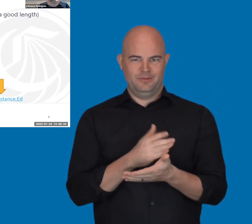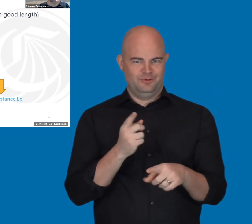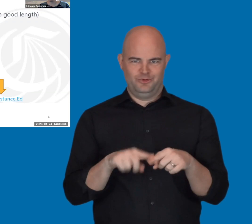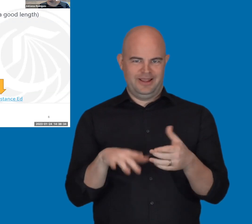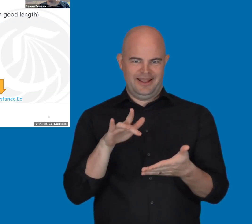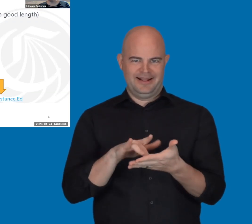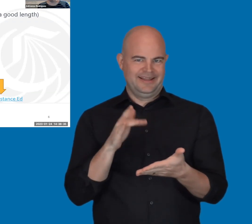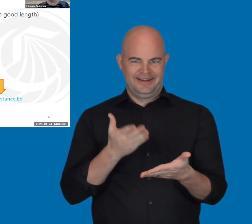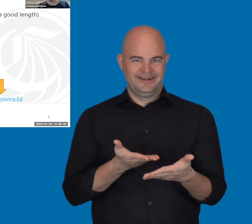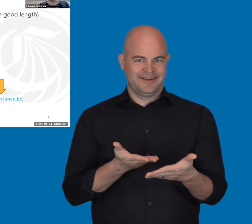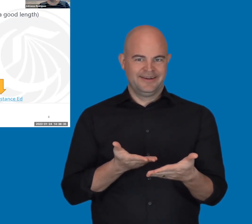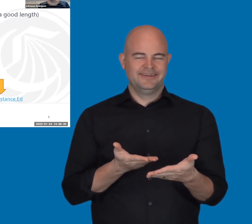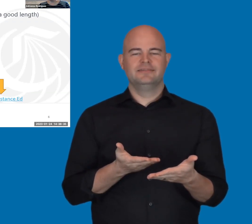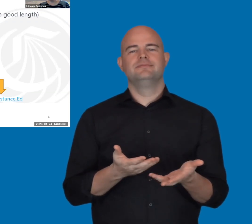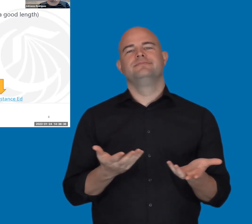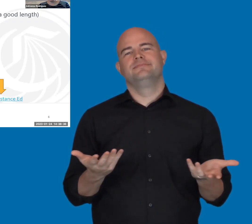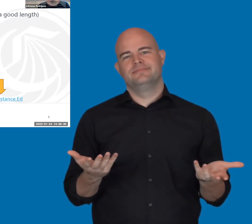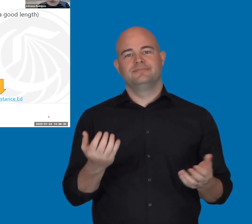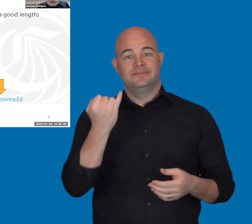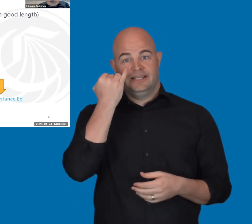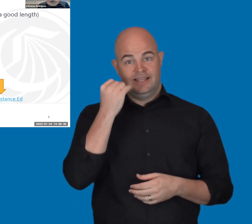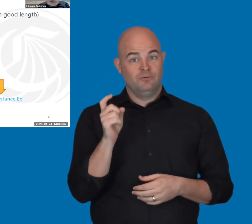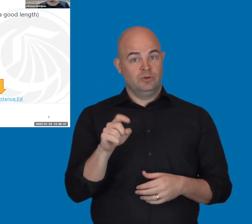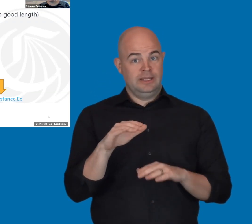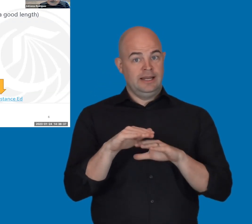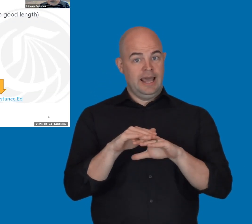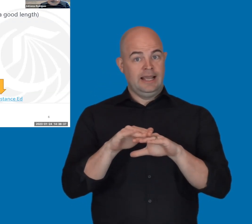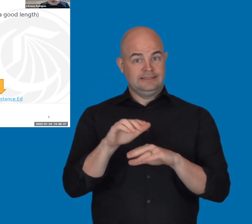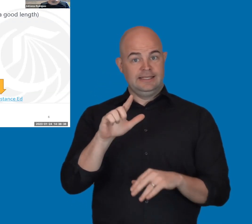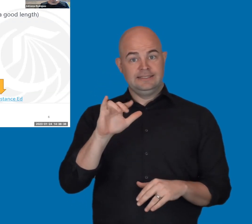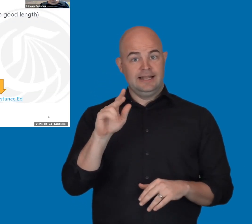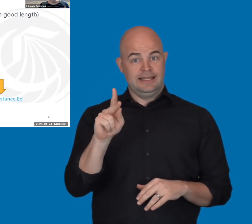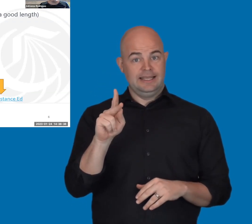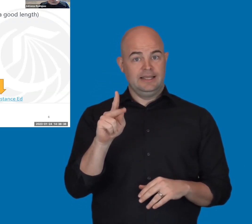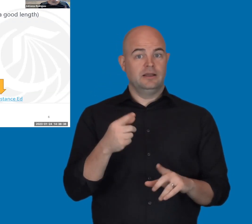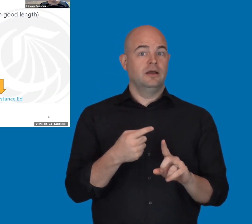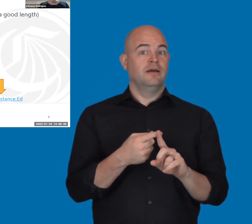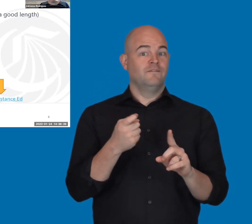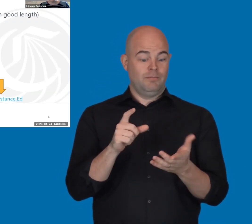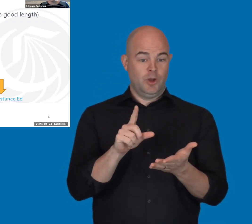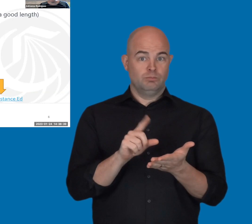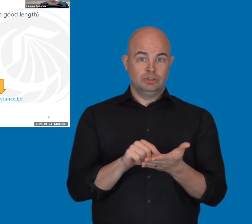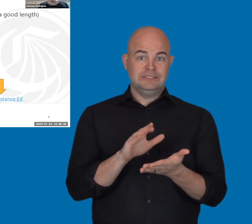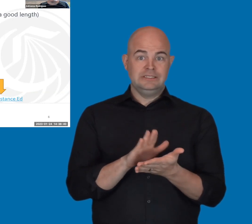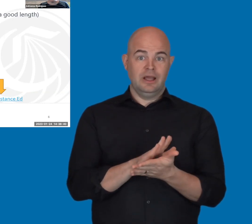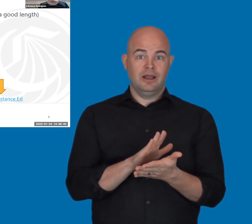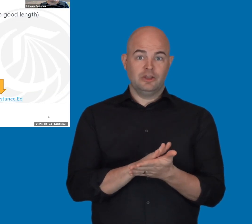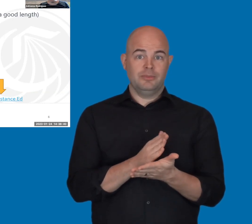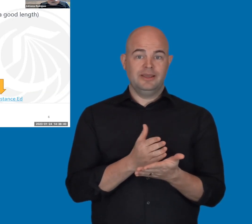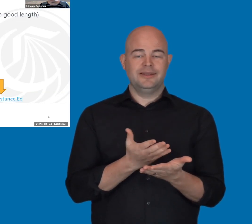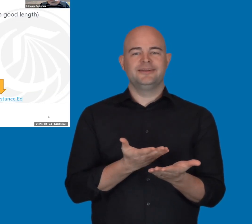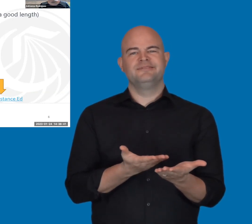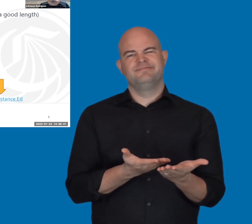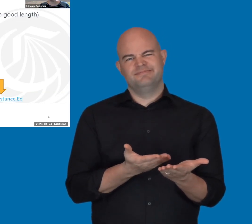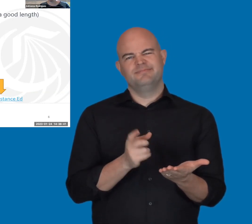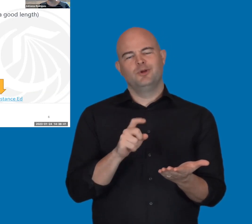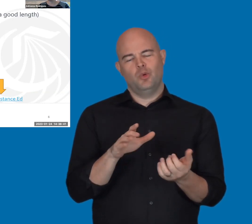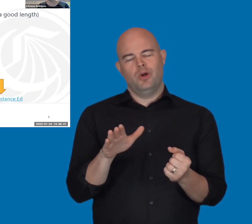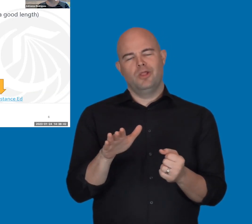So, if you're needing students to access a link from a printed document, they'll want the whole link typed out so